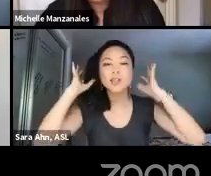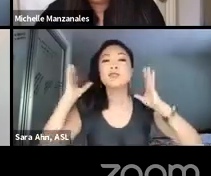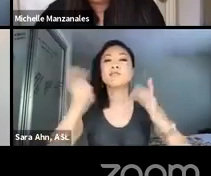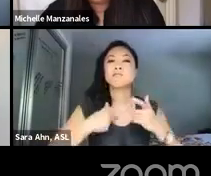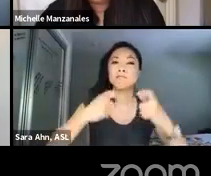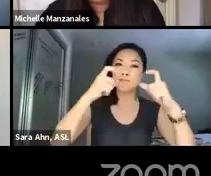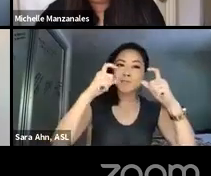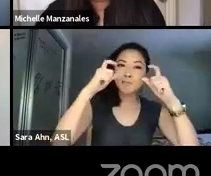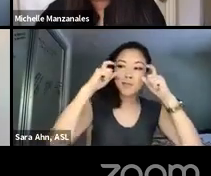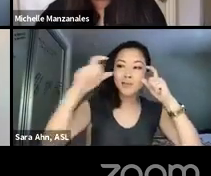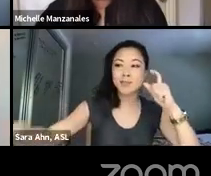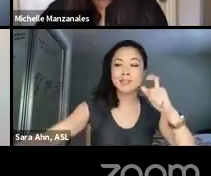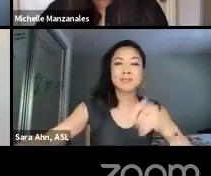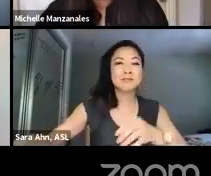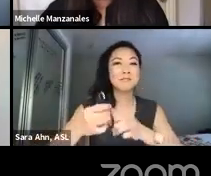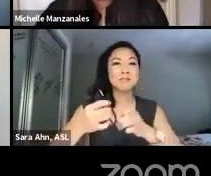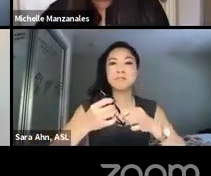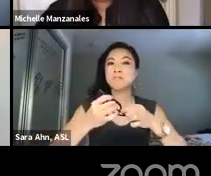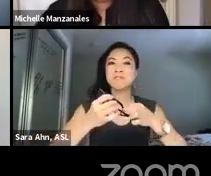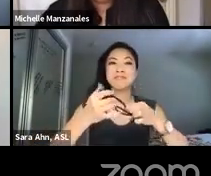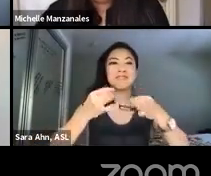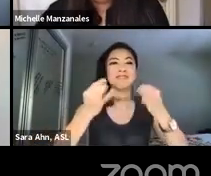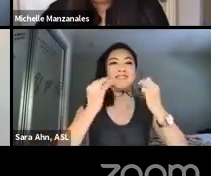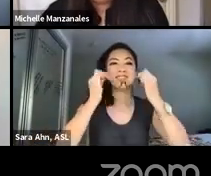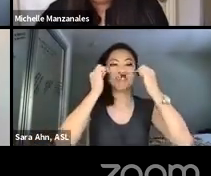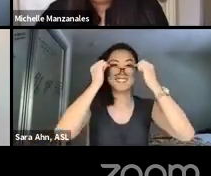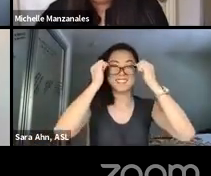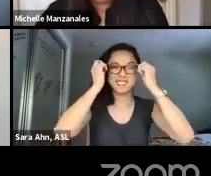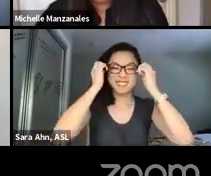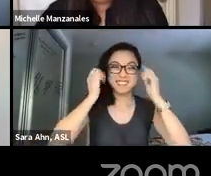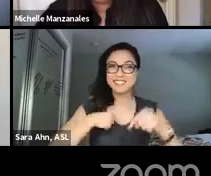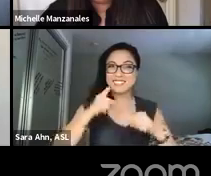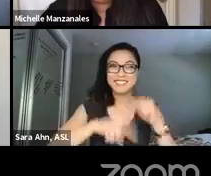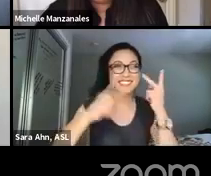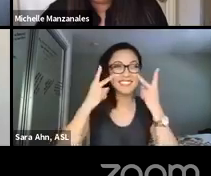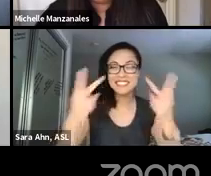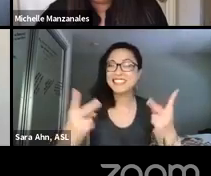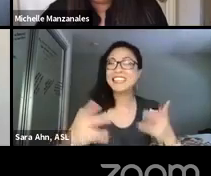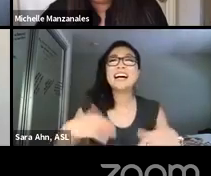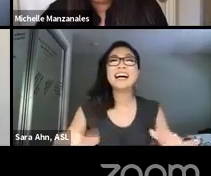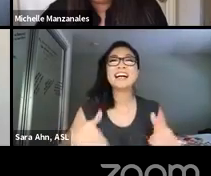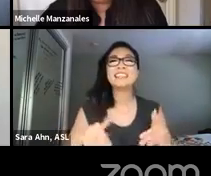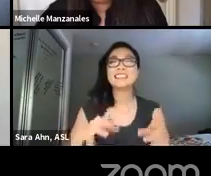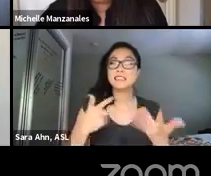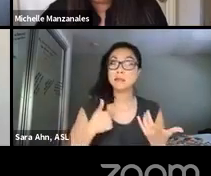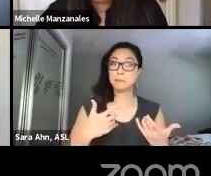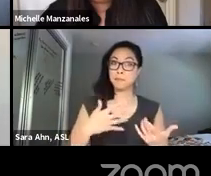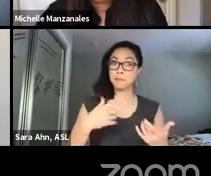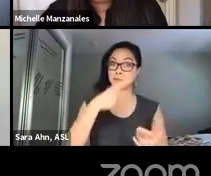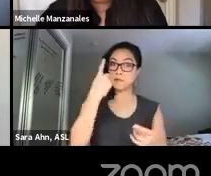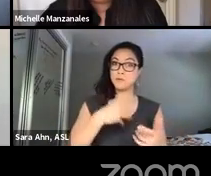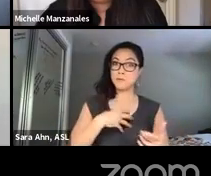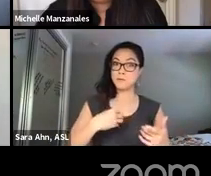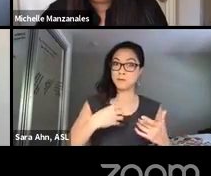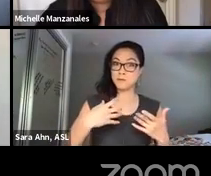of dance and choreography and teaching in school, I became the Director of Dance six